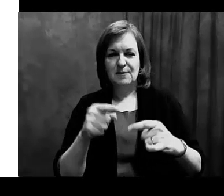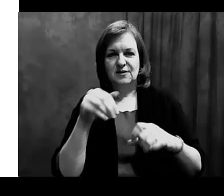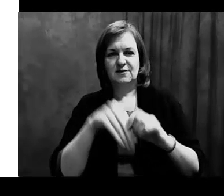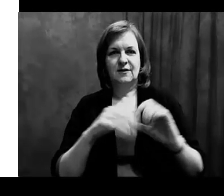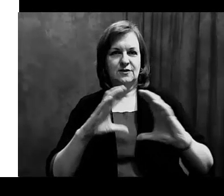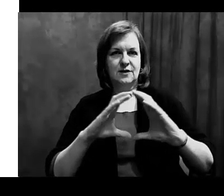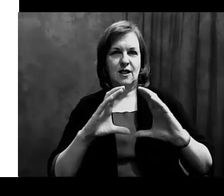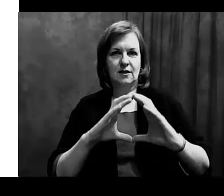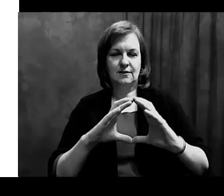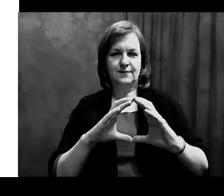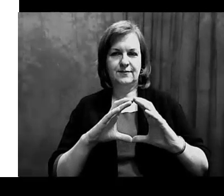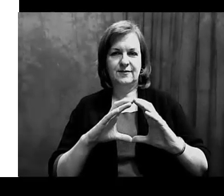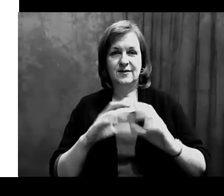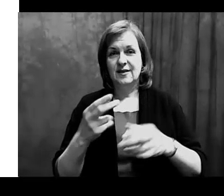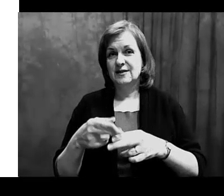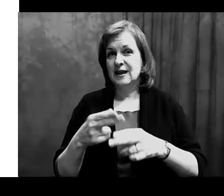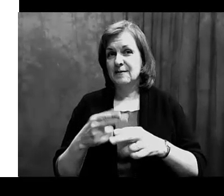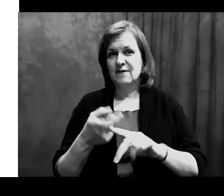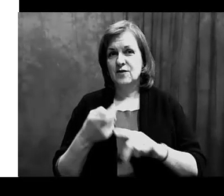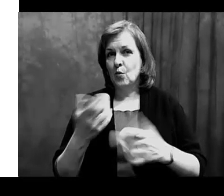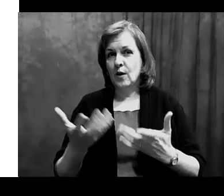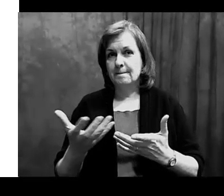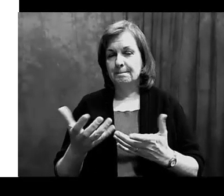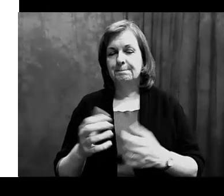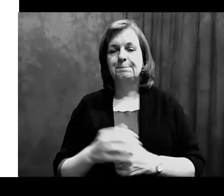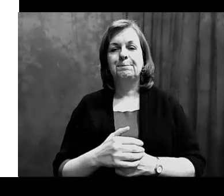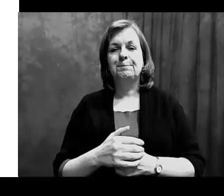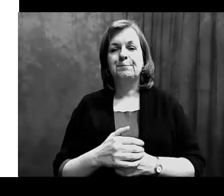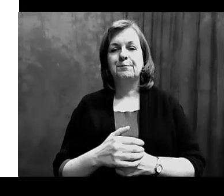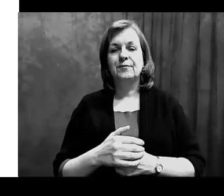so its name comes from